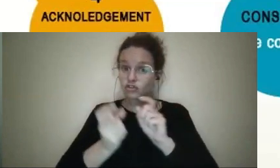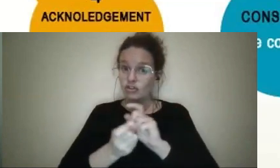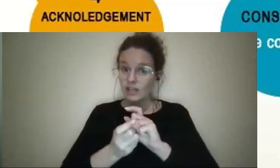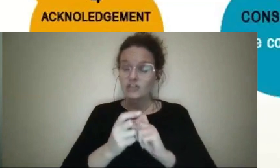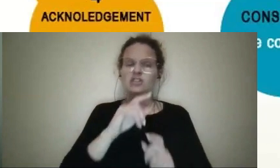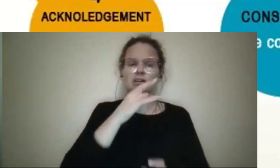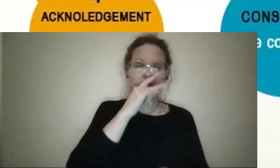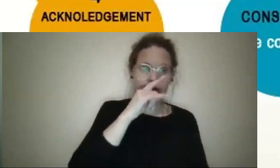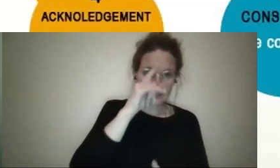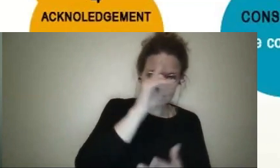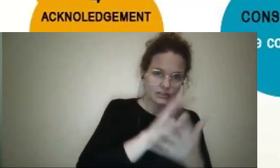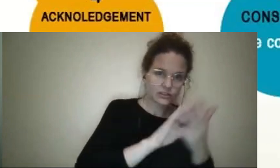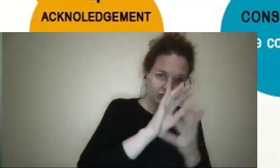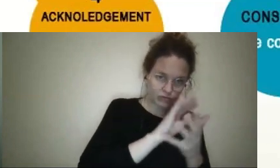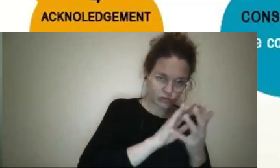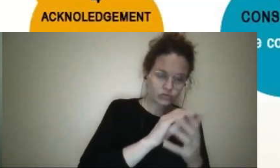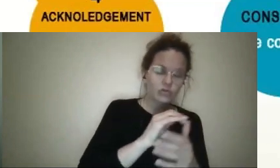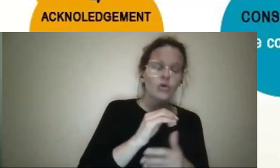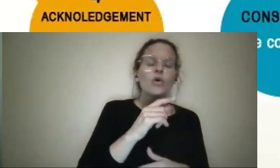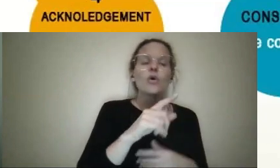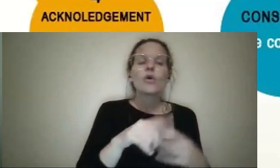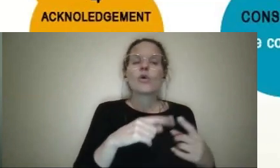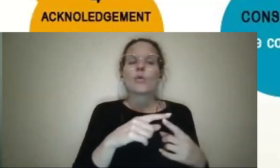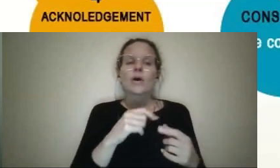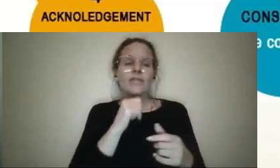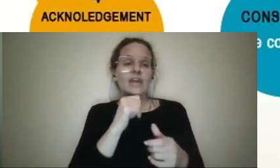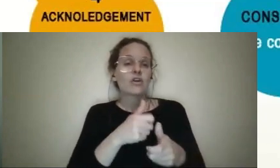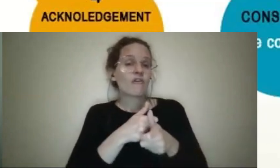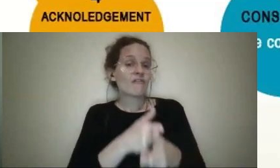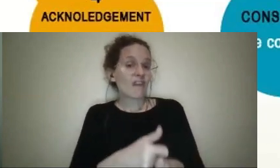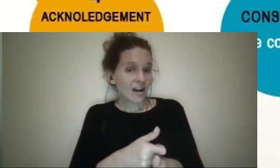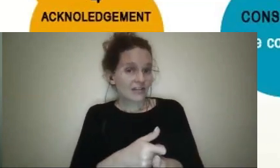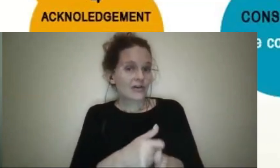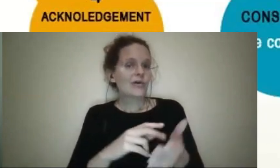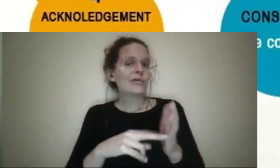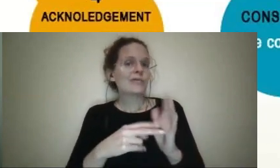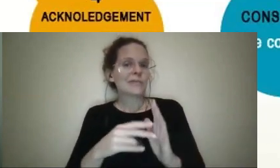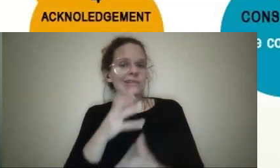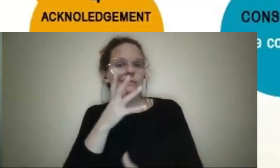they don't follow that expectation, the parent gets upset and frustrated,